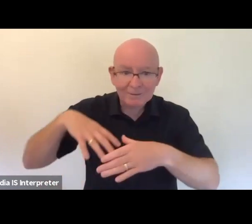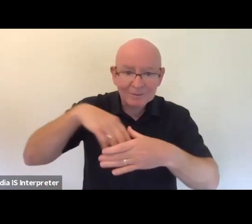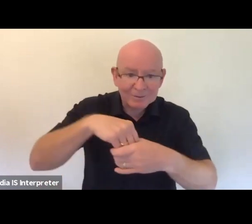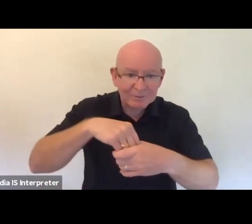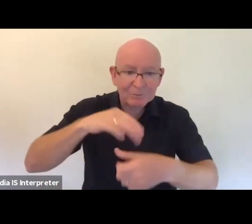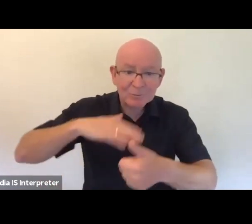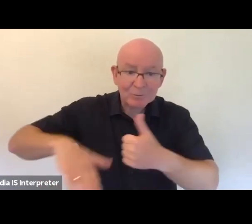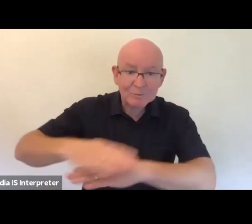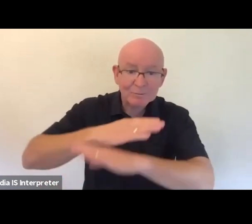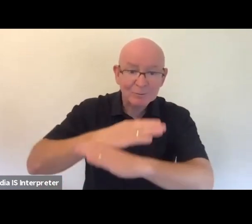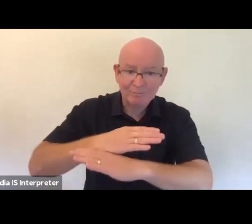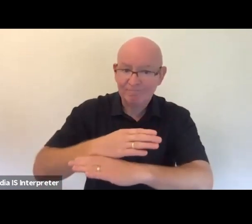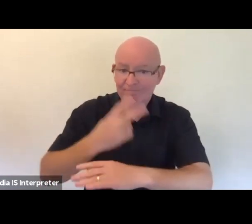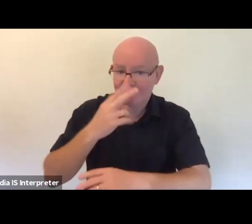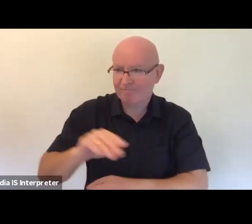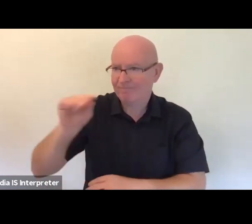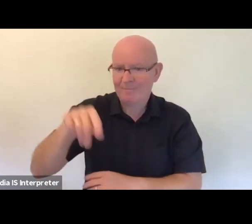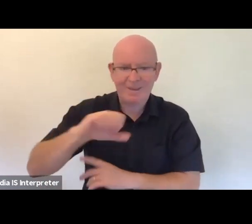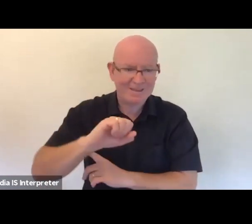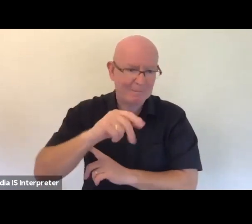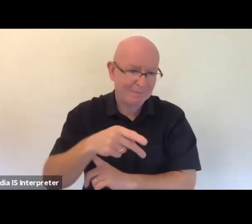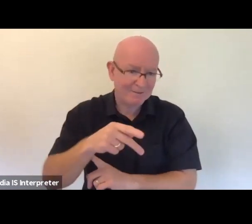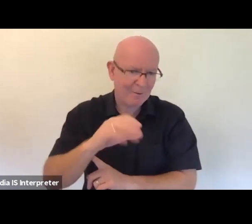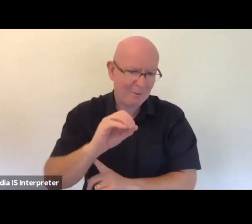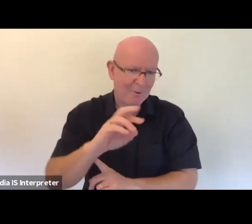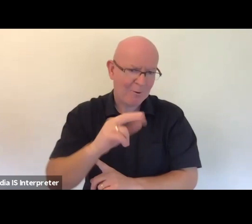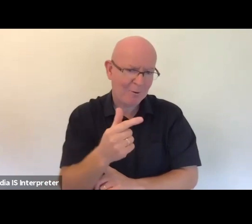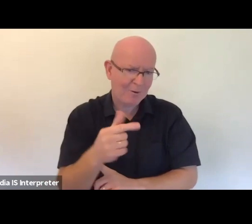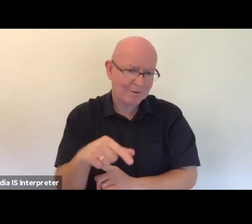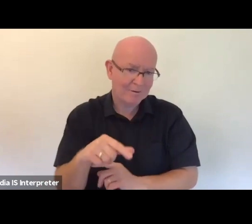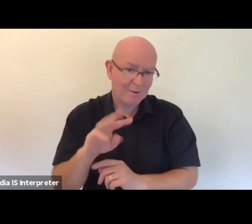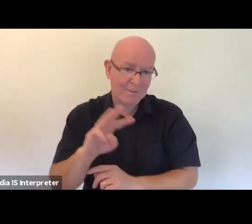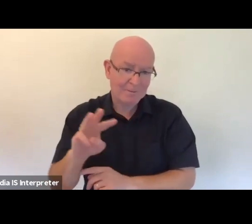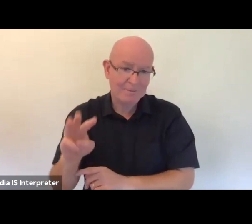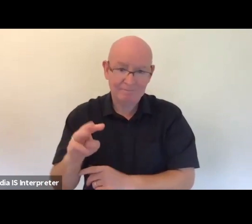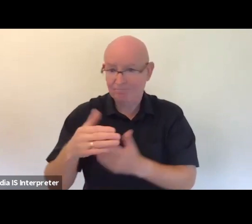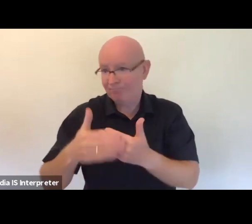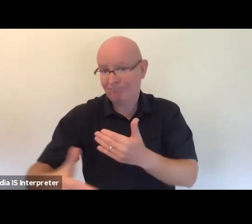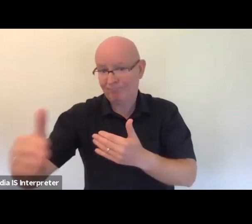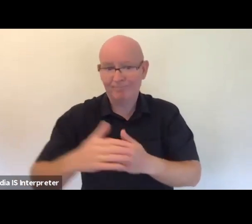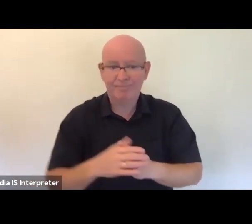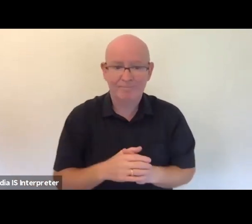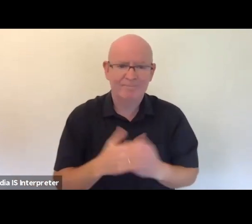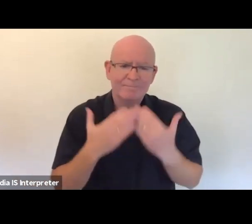And hope we see you on the 29th of September. And I'd also welcome you to give a round of applause